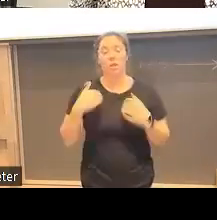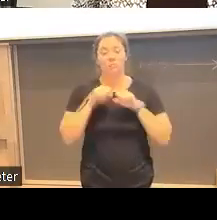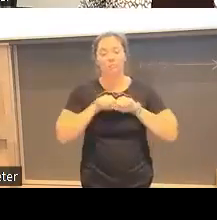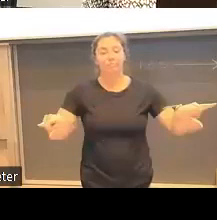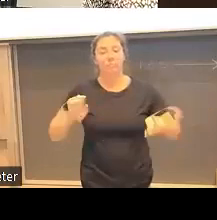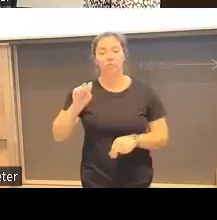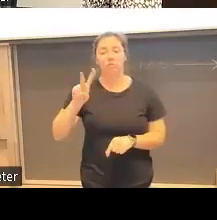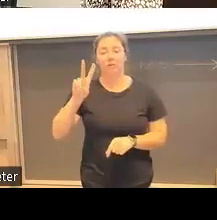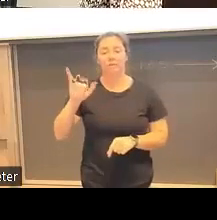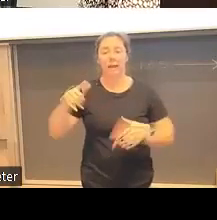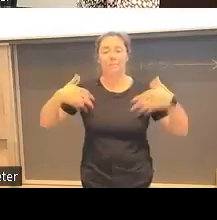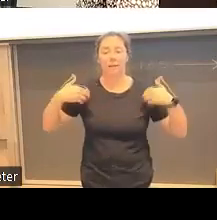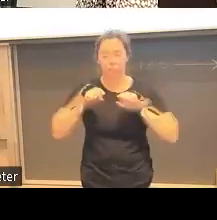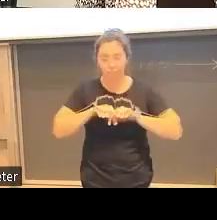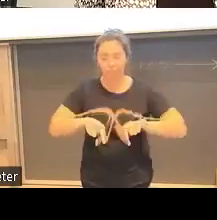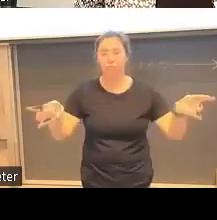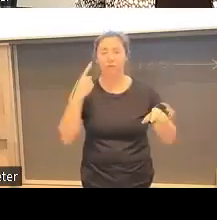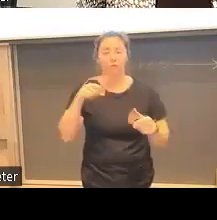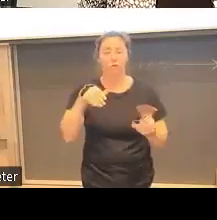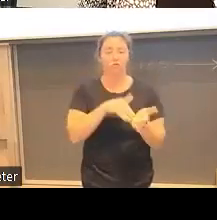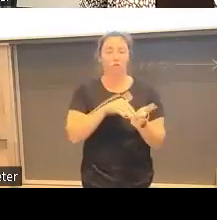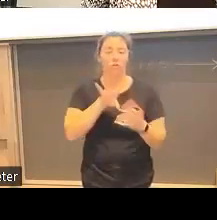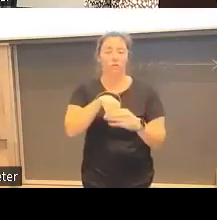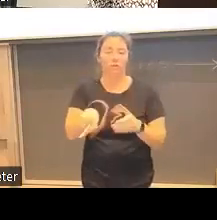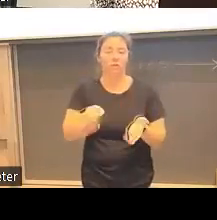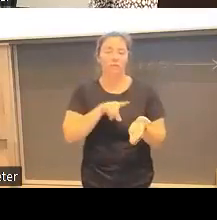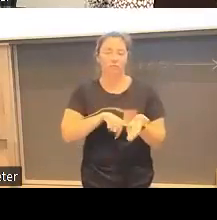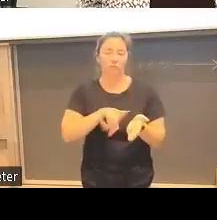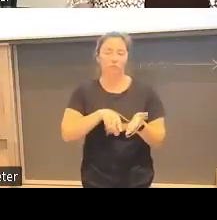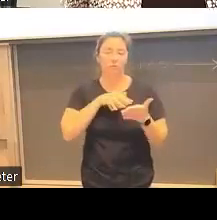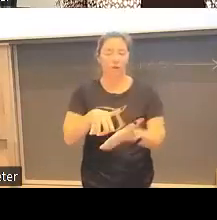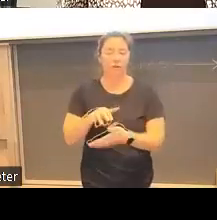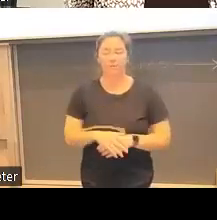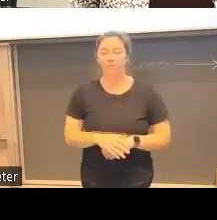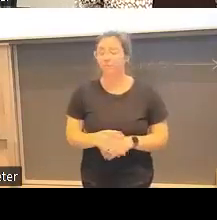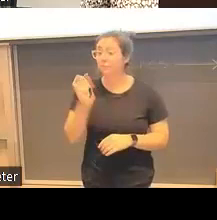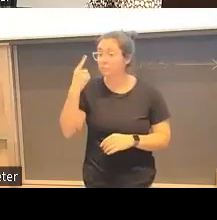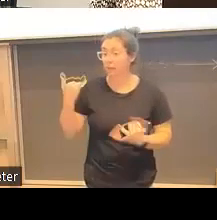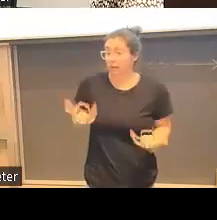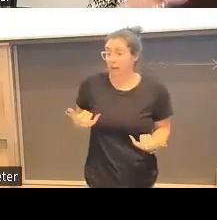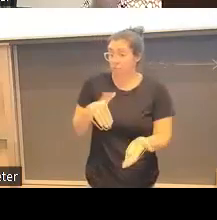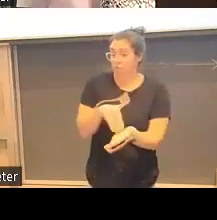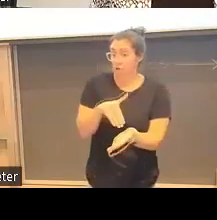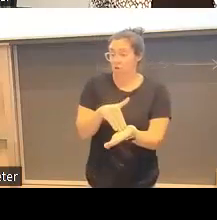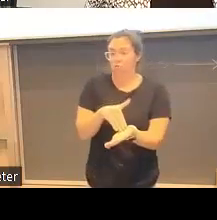out to the participating physicians in the study I will say that even now Physicians are rely excited